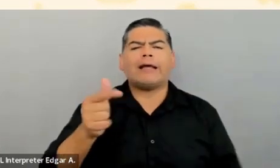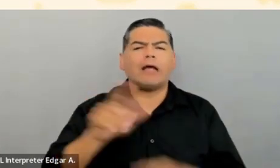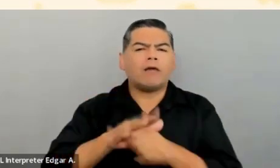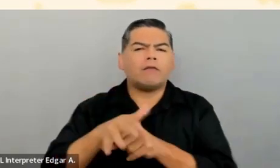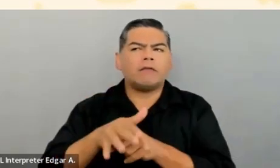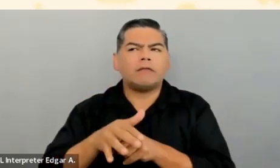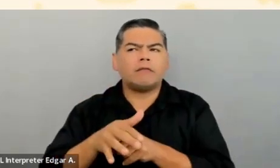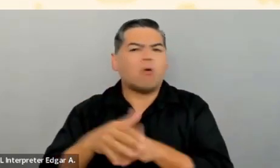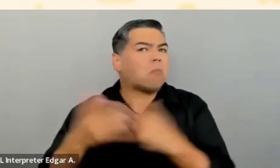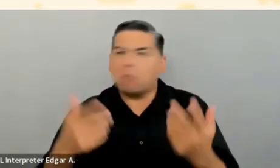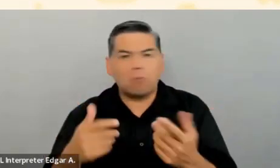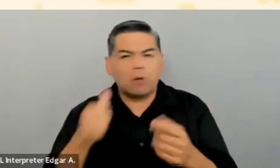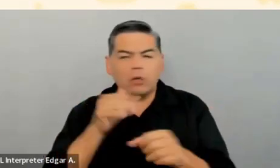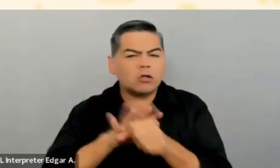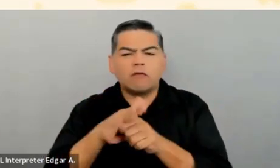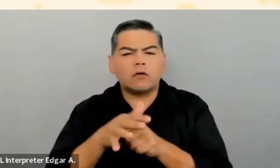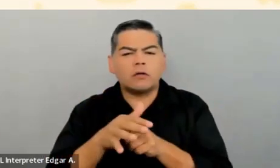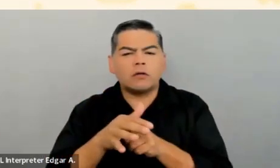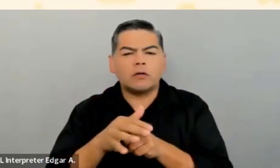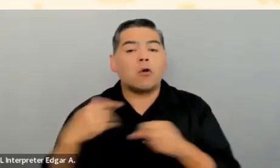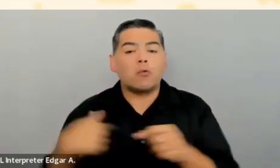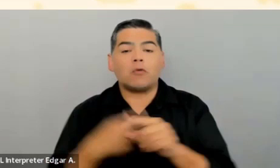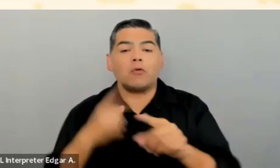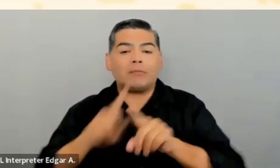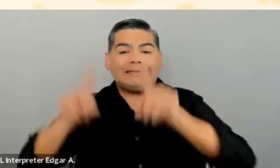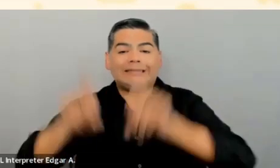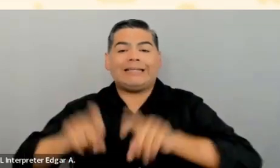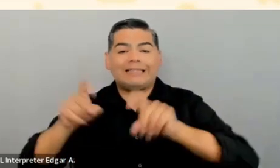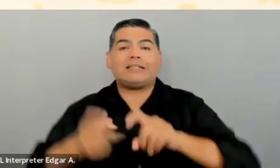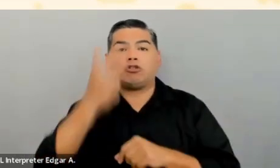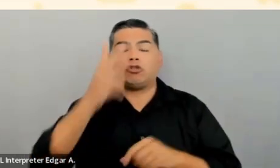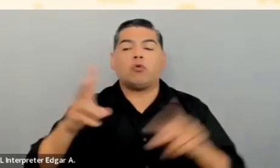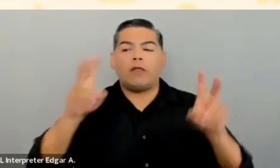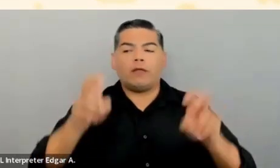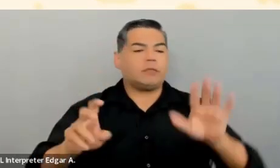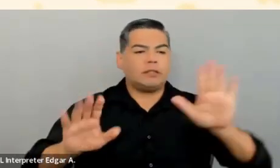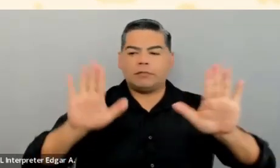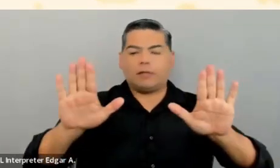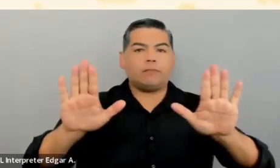We are going to do this while testing two themes side by side for accessibility.